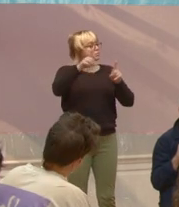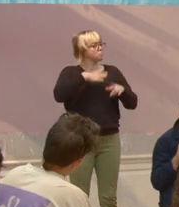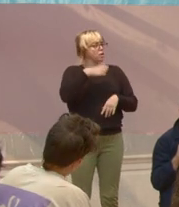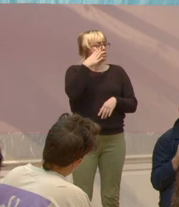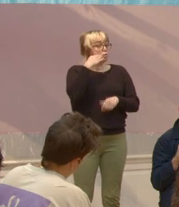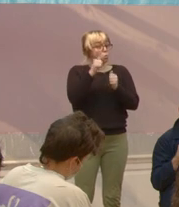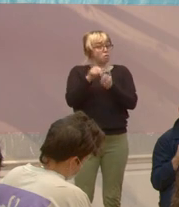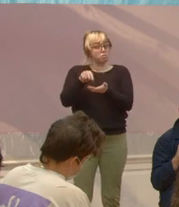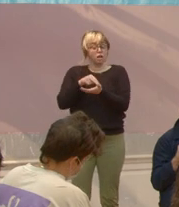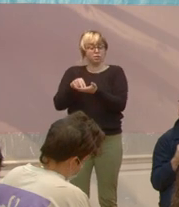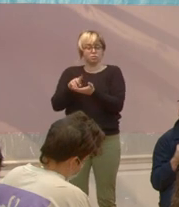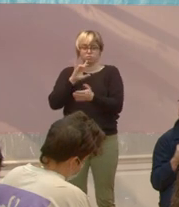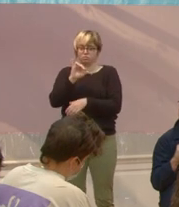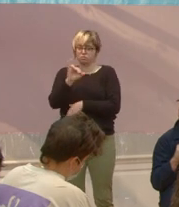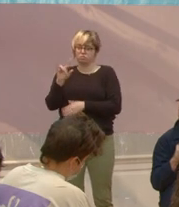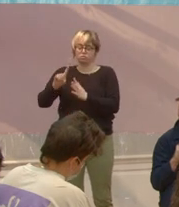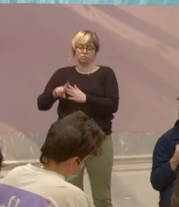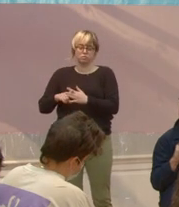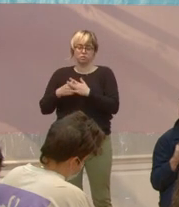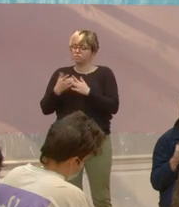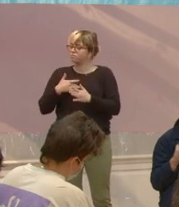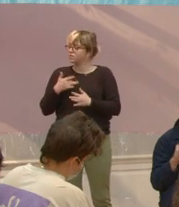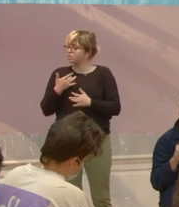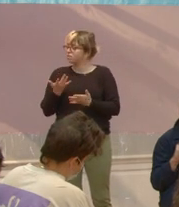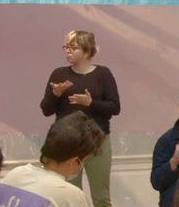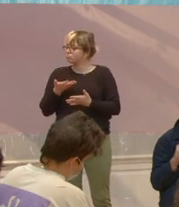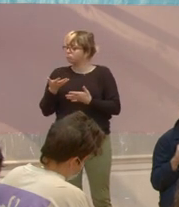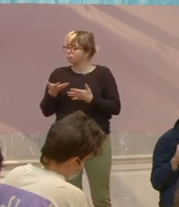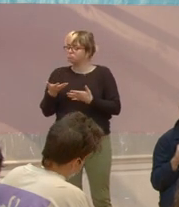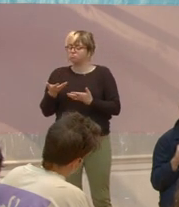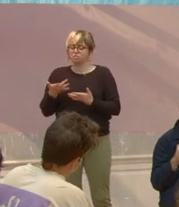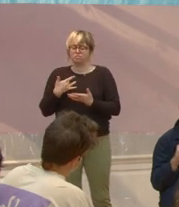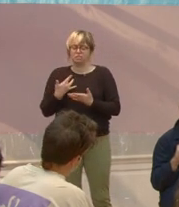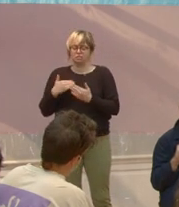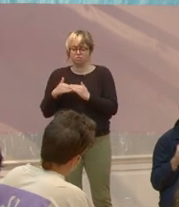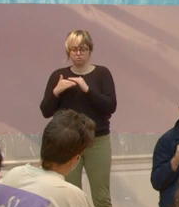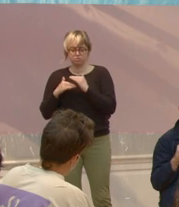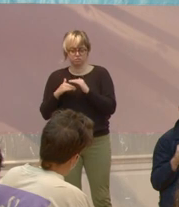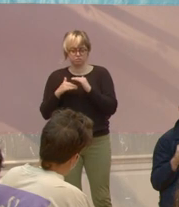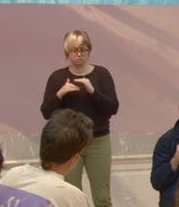dance also started to feel confining in the sense of where